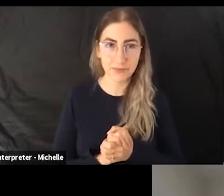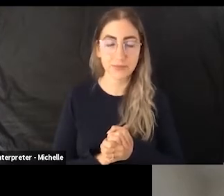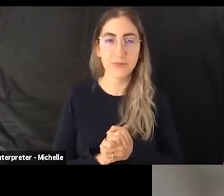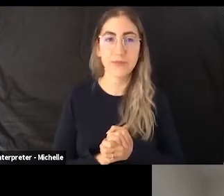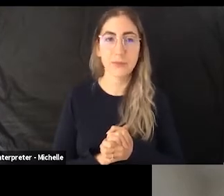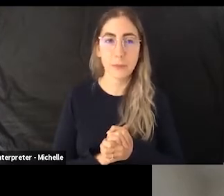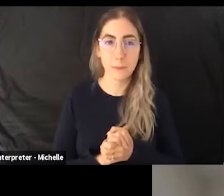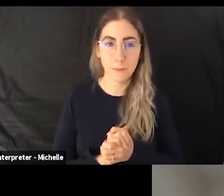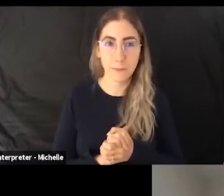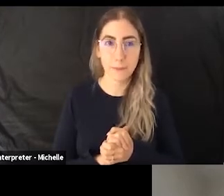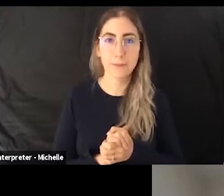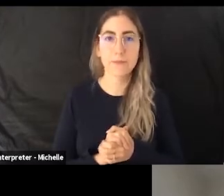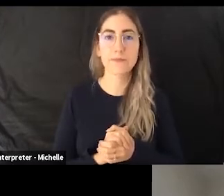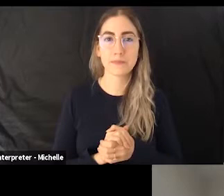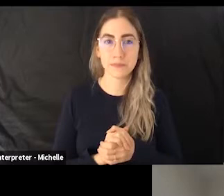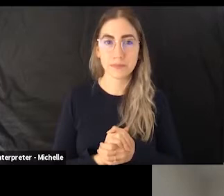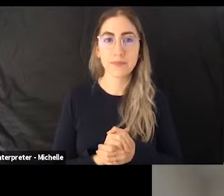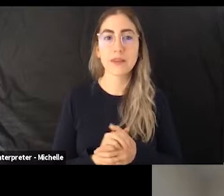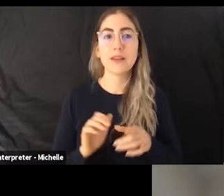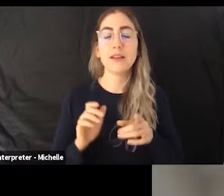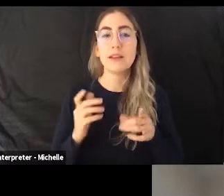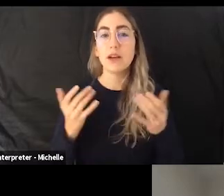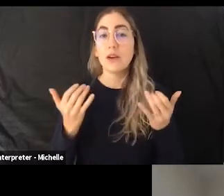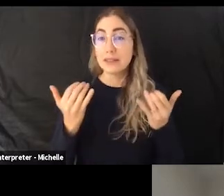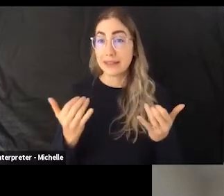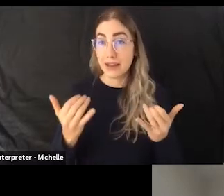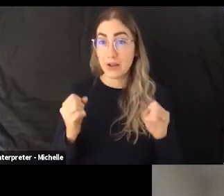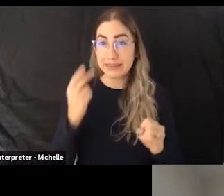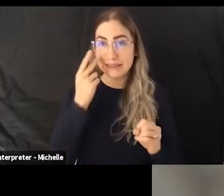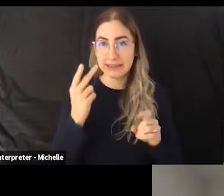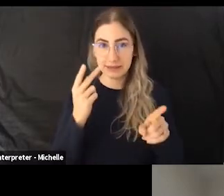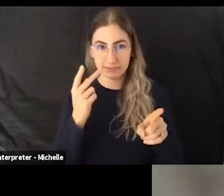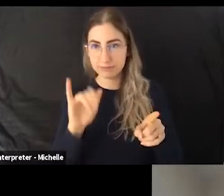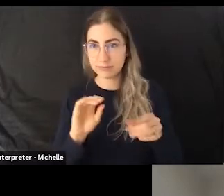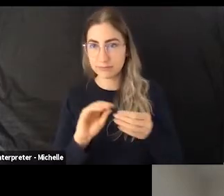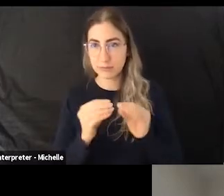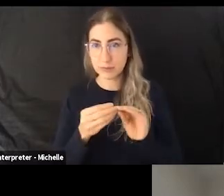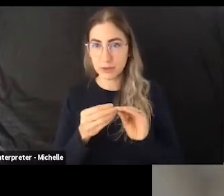FURTHER ABOUT DEMOGRAPHICS IN TERMS OF HOW RESPONDENTS SELF-IDENTIFIED, WE CAN SEE THROUGH THE NUMBERS HERE SELF-IDENTIFIED, WE CAN SEE THROUGH THE NUMBERS HERE THAT